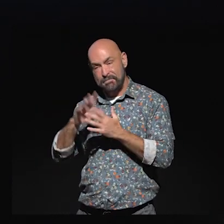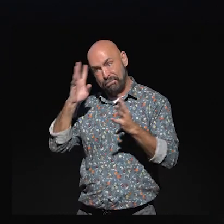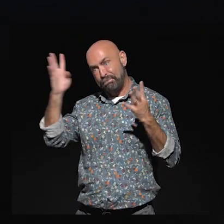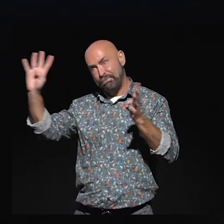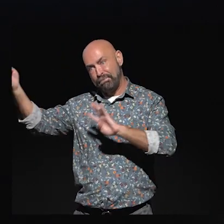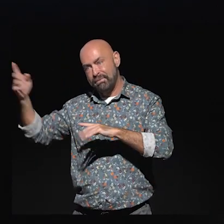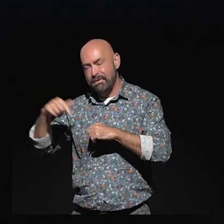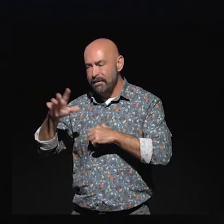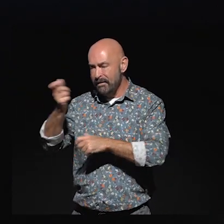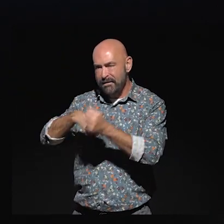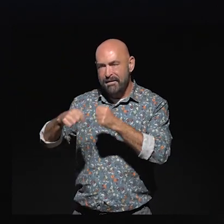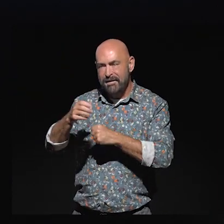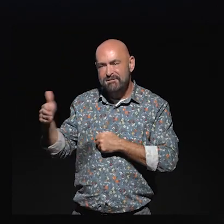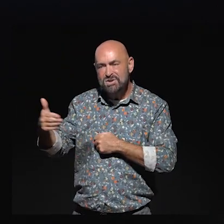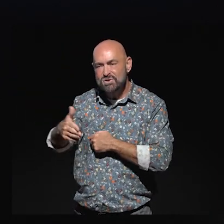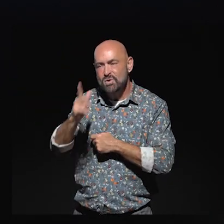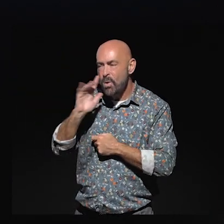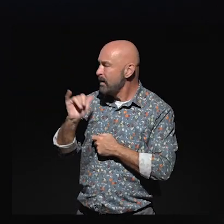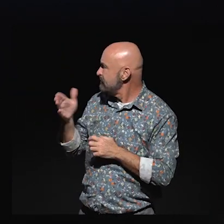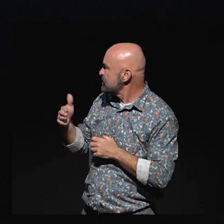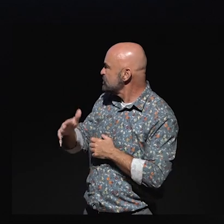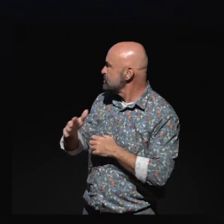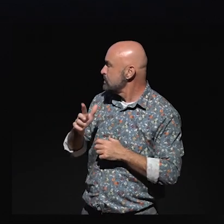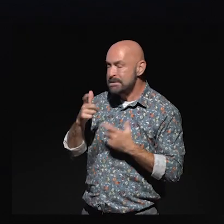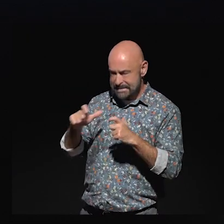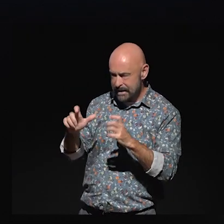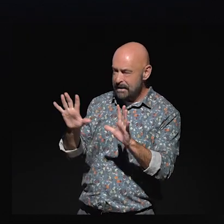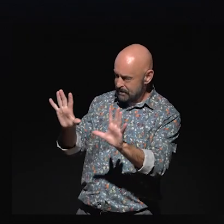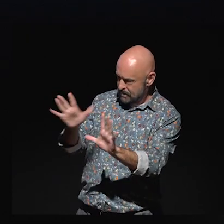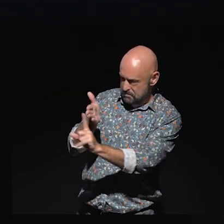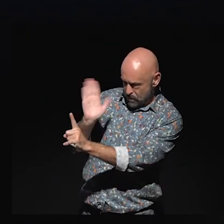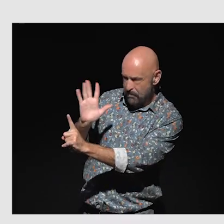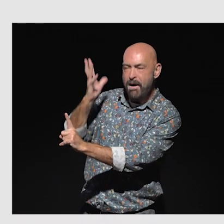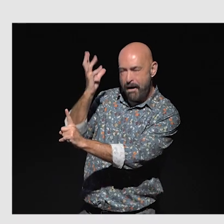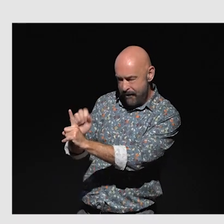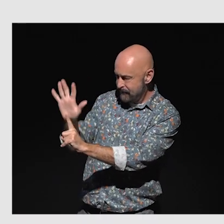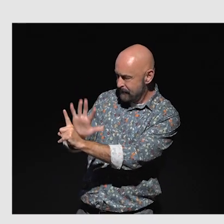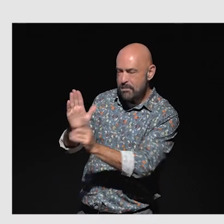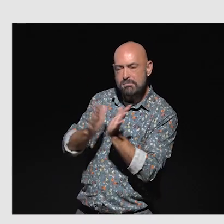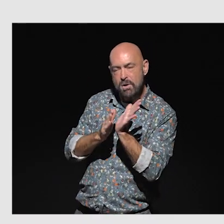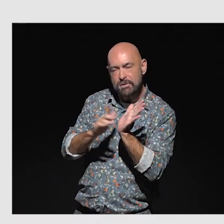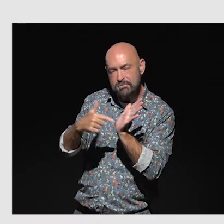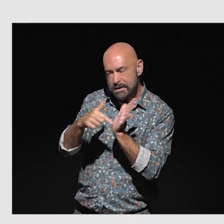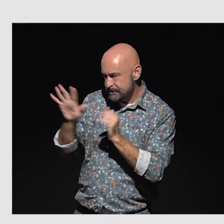turned into a sort of fish-like figure, you still recognise Marie-Therese there.